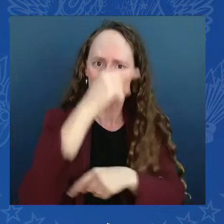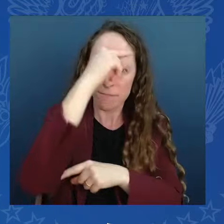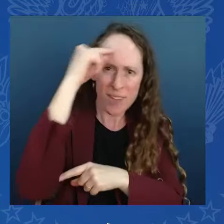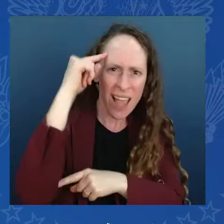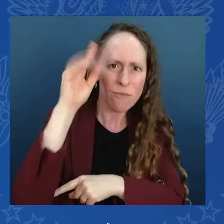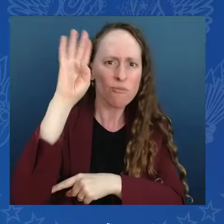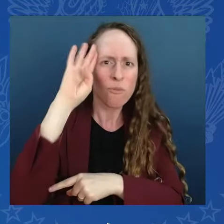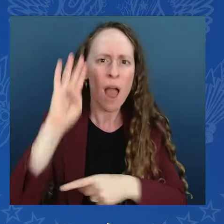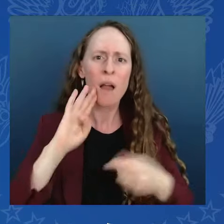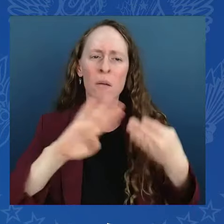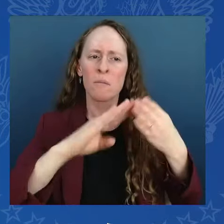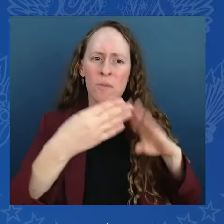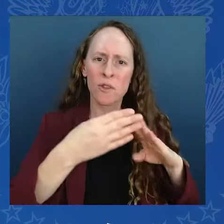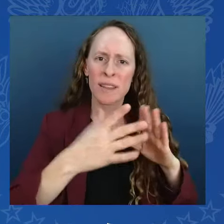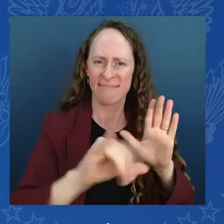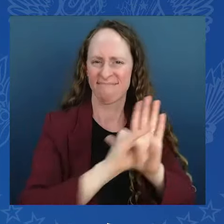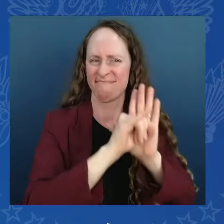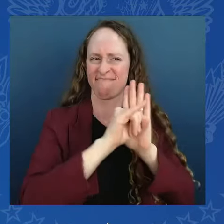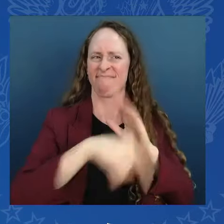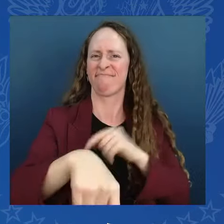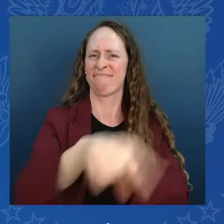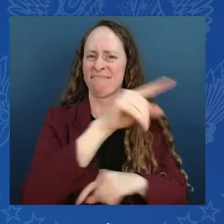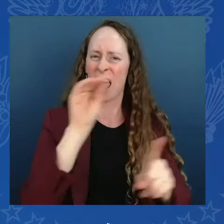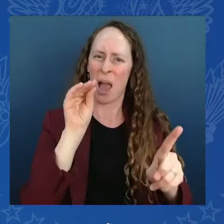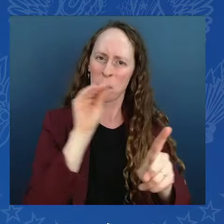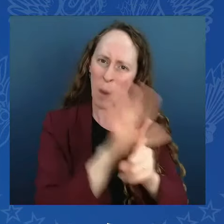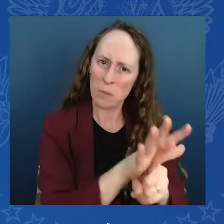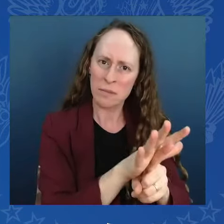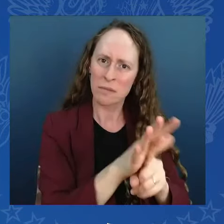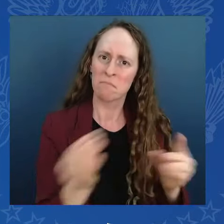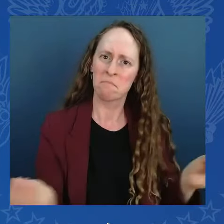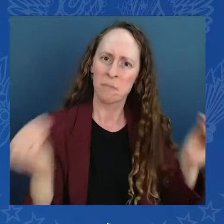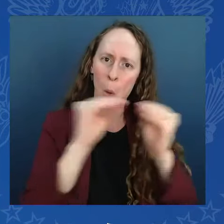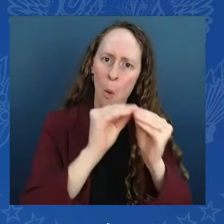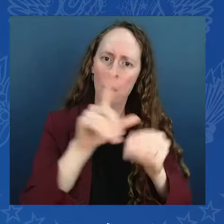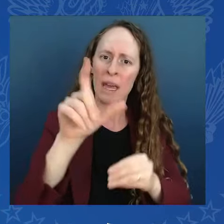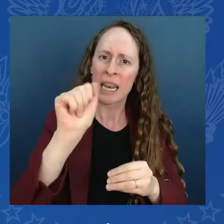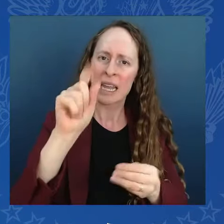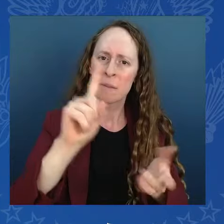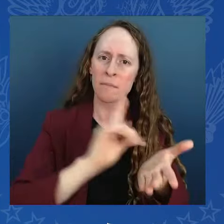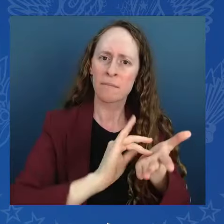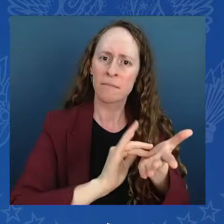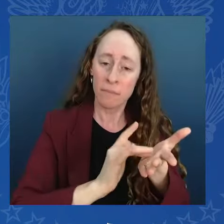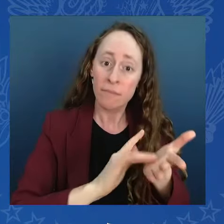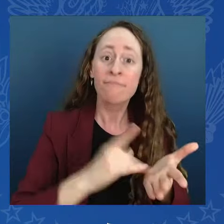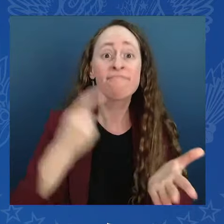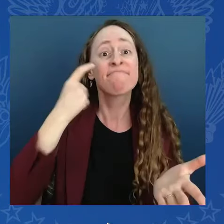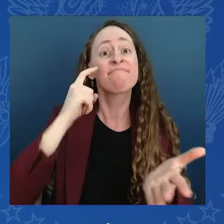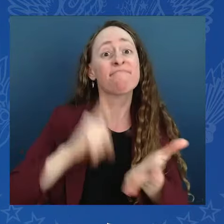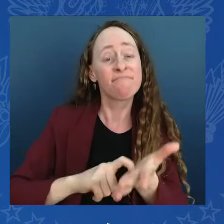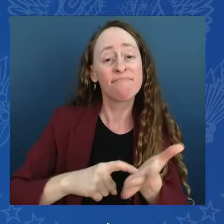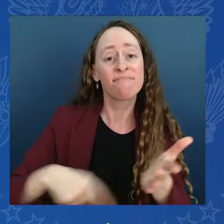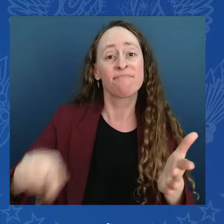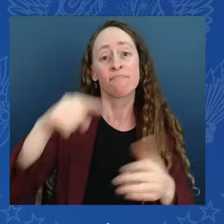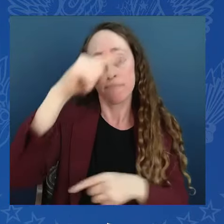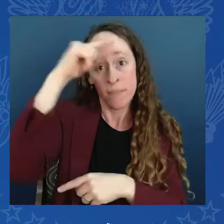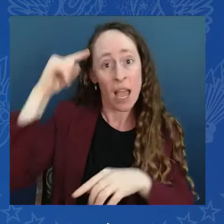One study showed Black children were at least two times more likely to have elevated levels of lead in their blood than children of other racial groups.